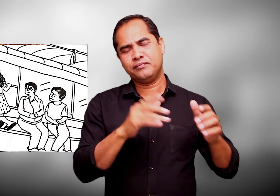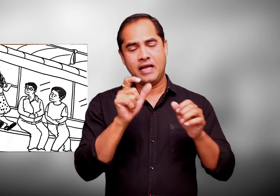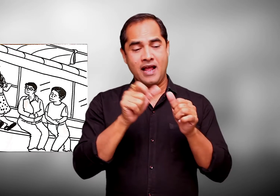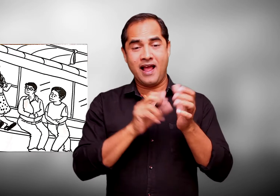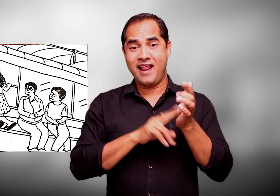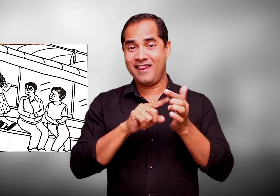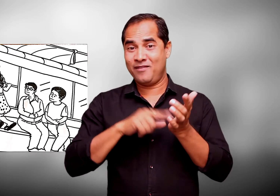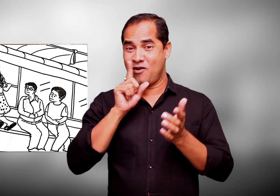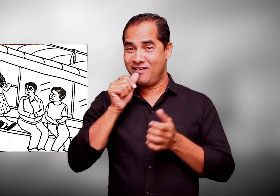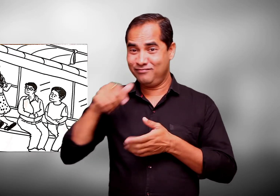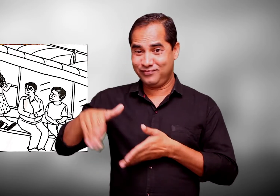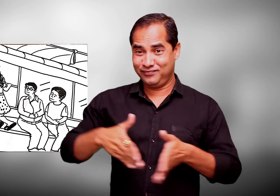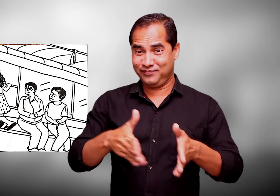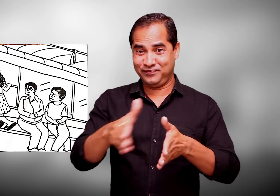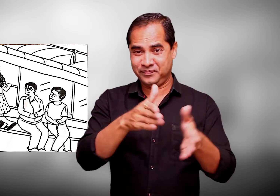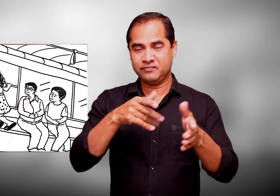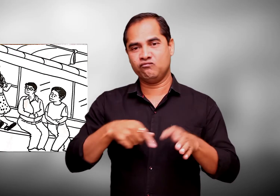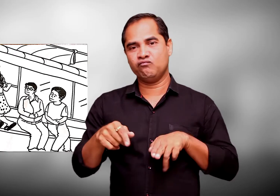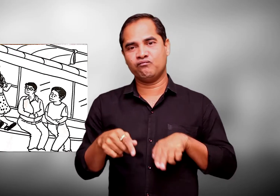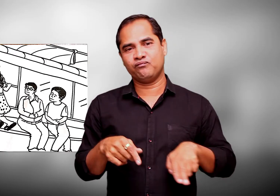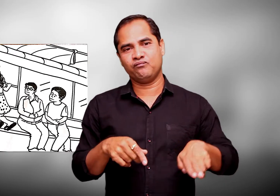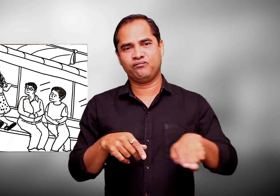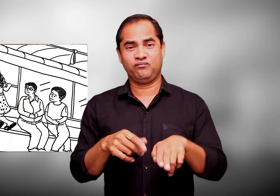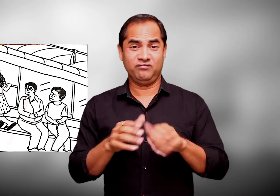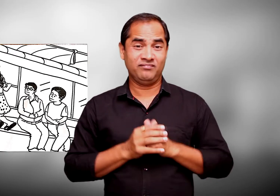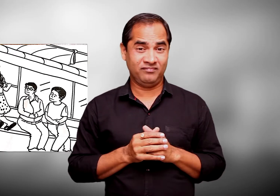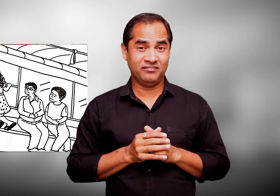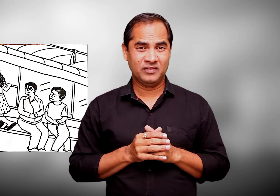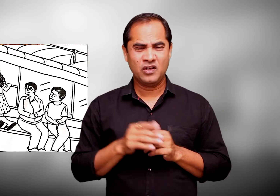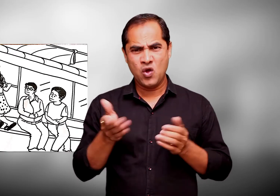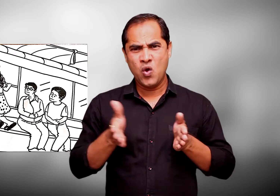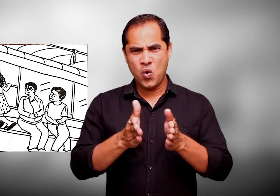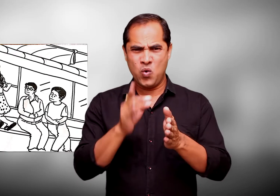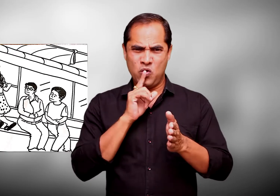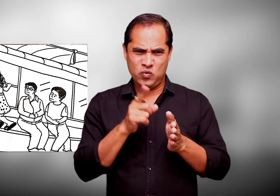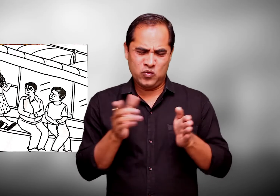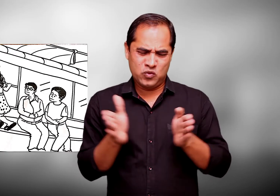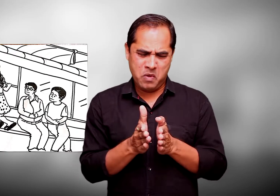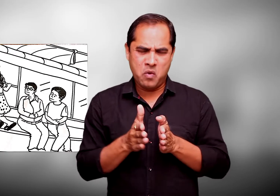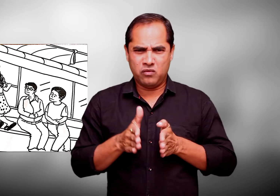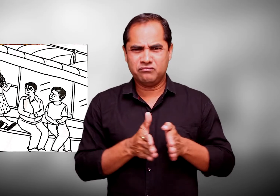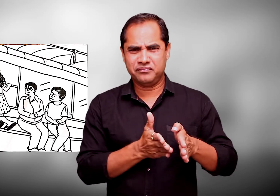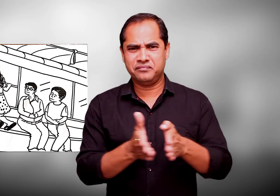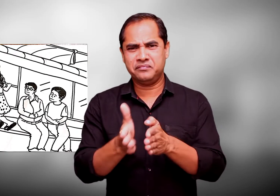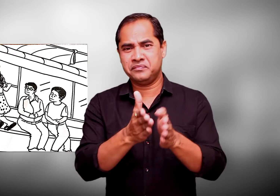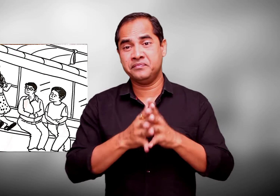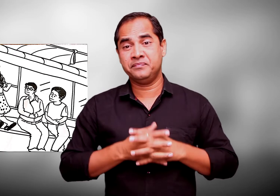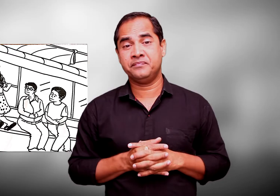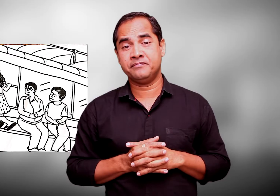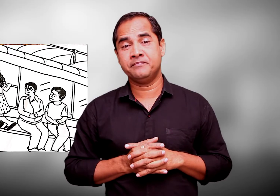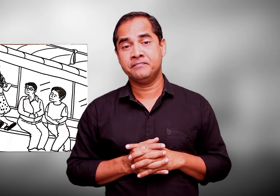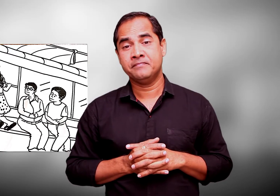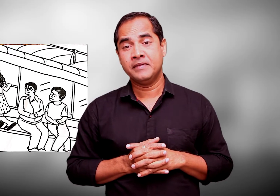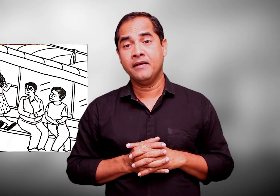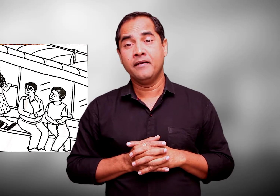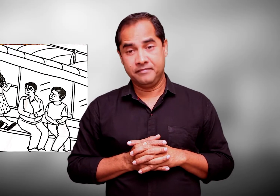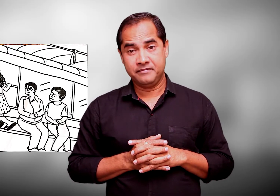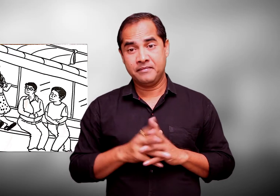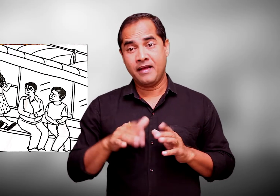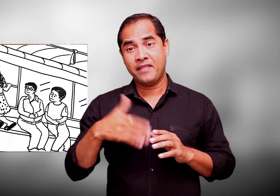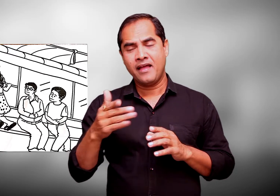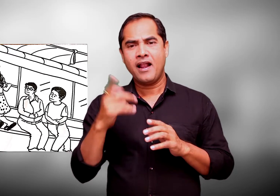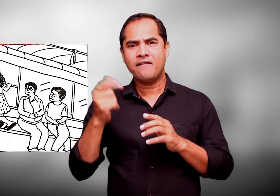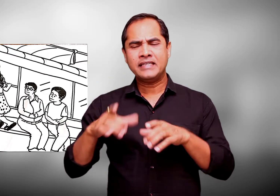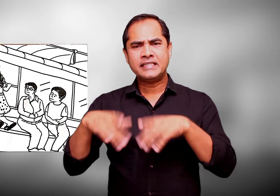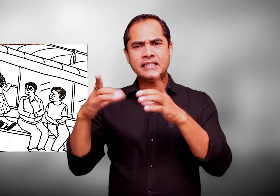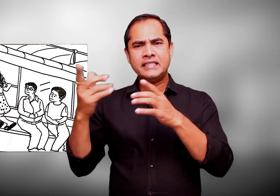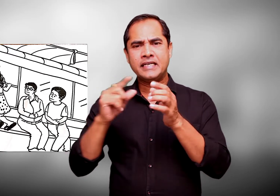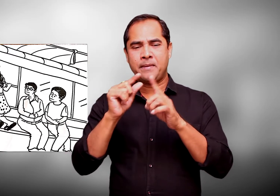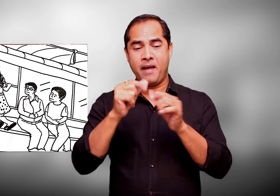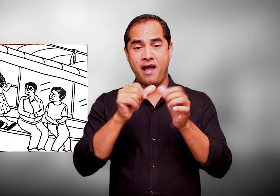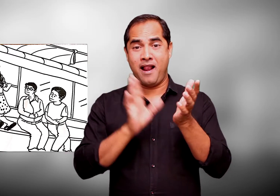going along the bank of canal. The road was very narrow. On one side, there was the